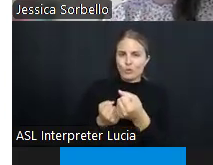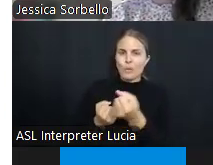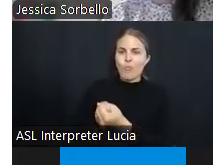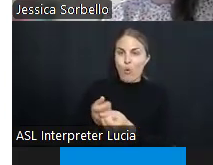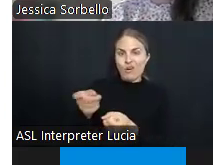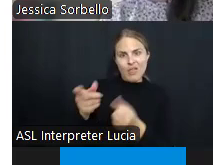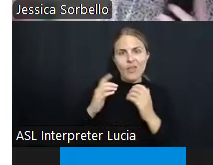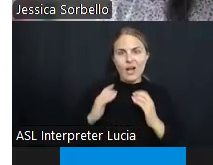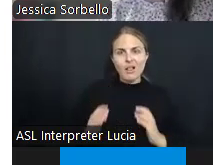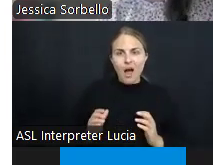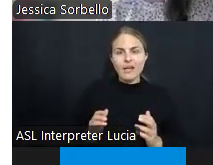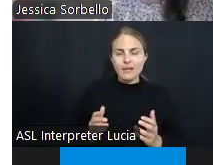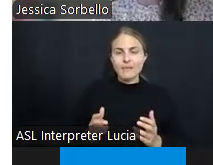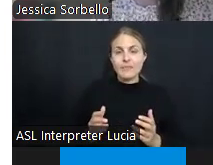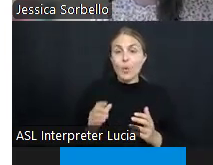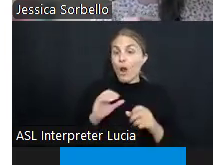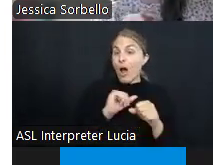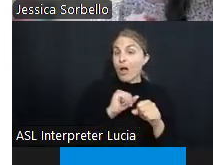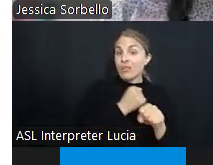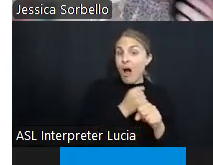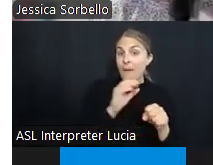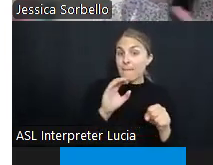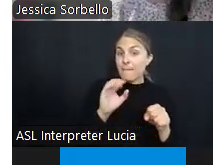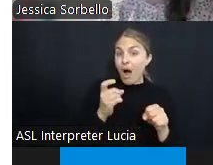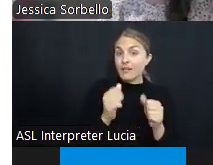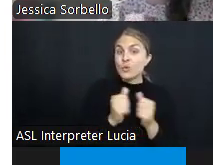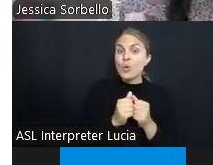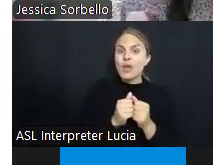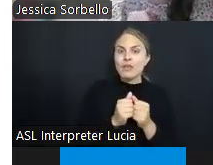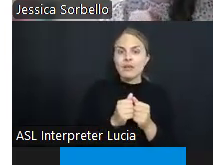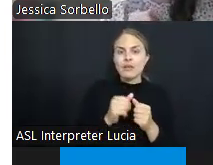keys go in there and you can only unlock it when that